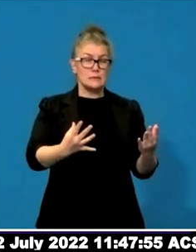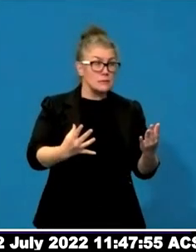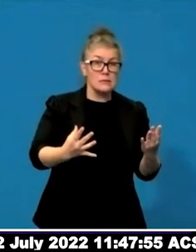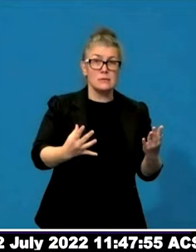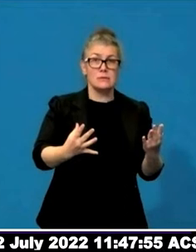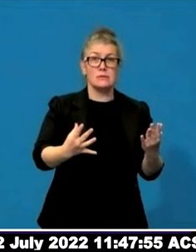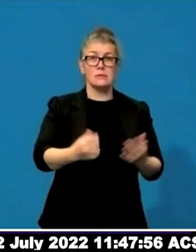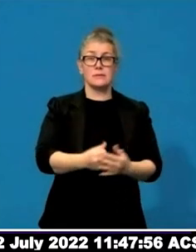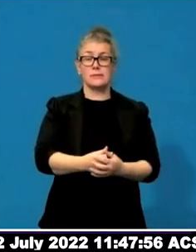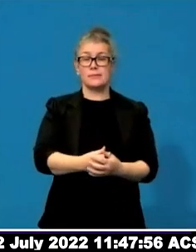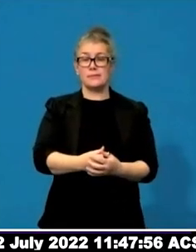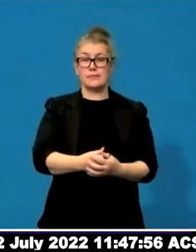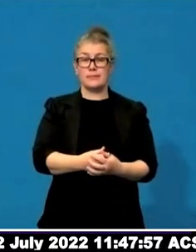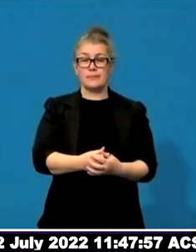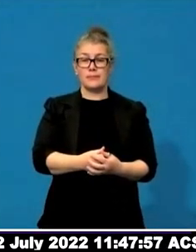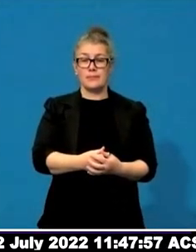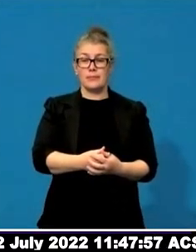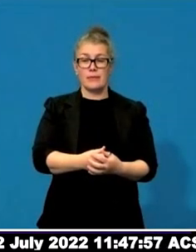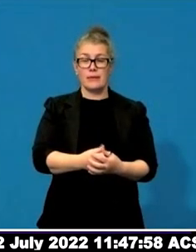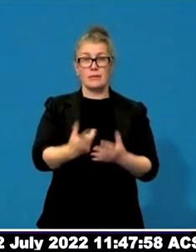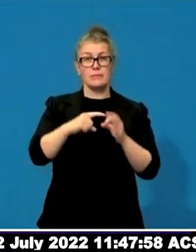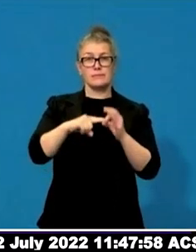And do you say that these meetings should be conducted